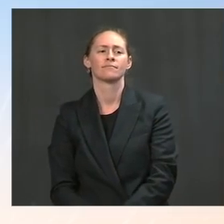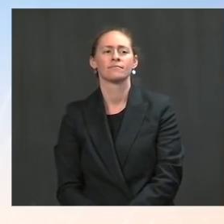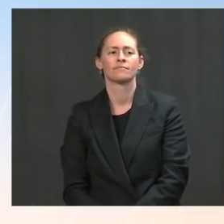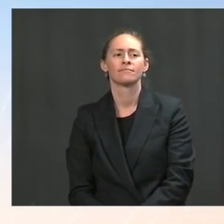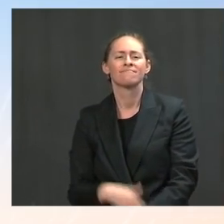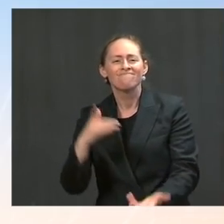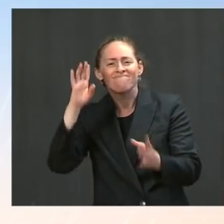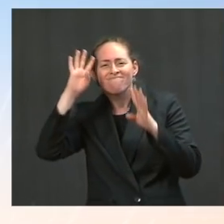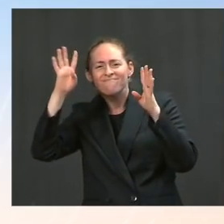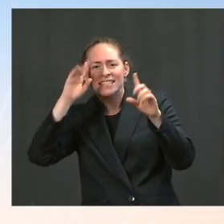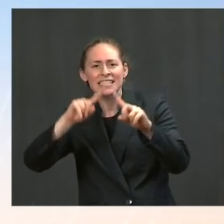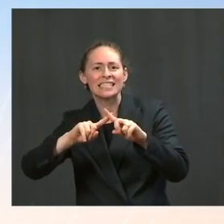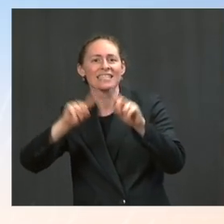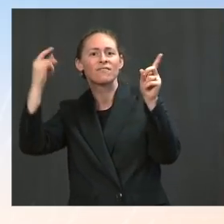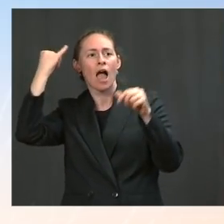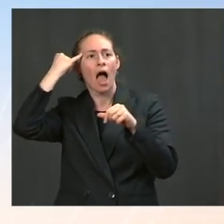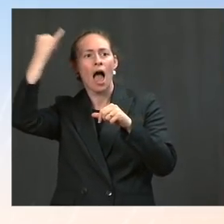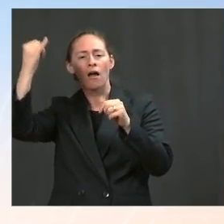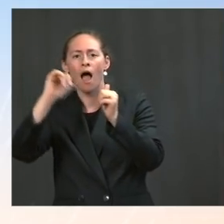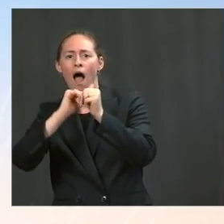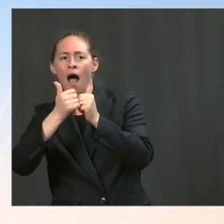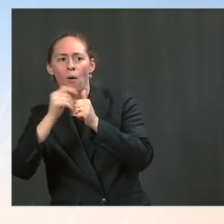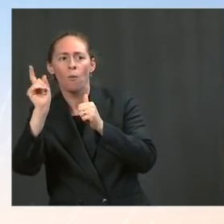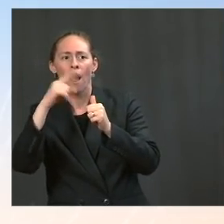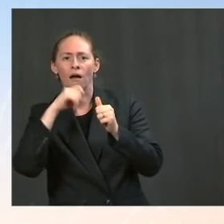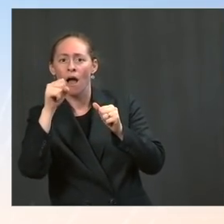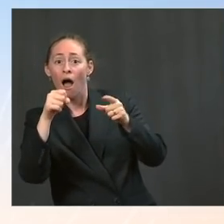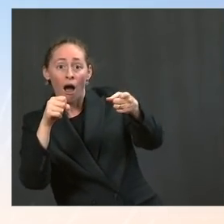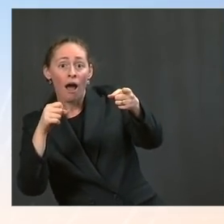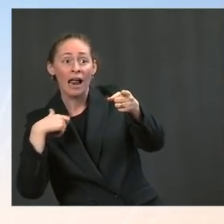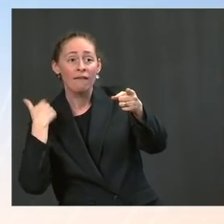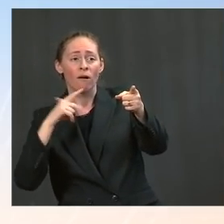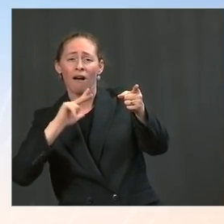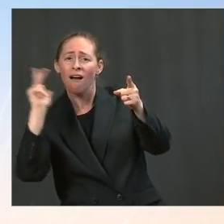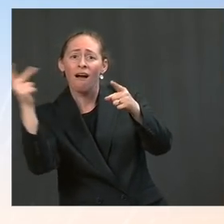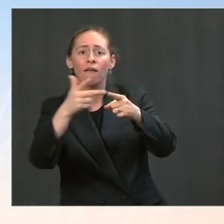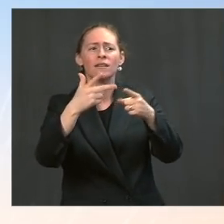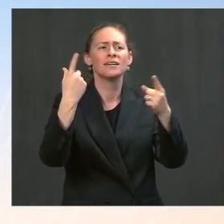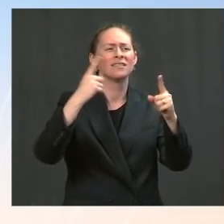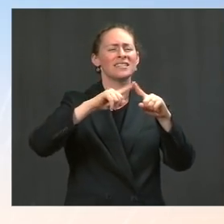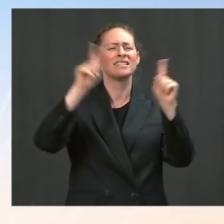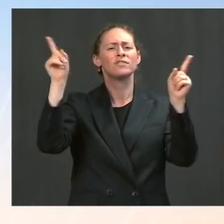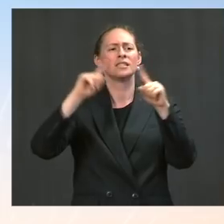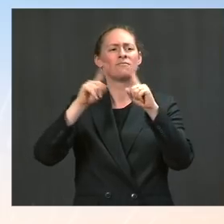to meet people where they are. We haven't stopped that. We haven't halted it. We haven't even slowed it down.